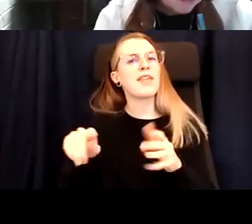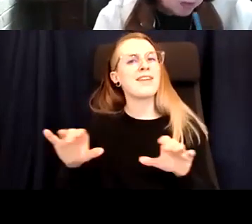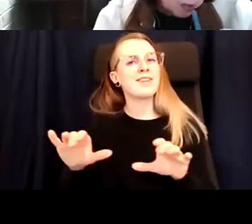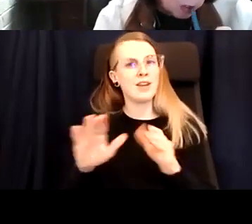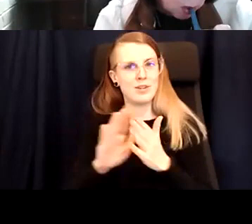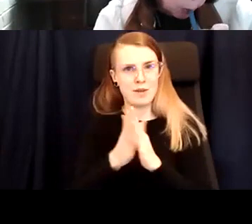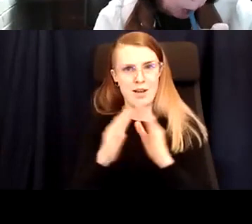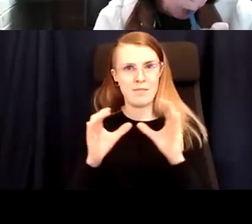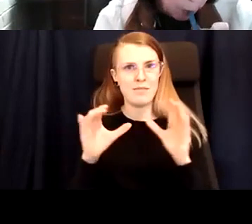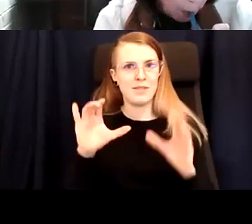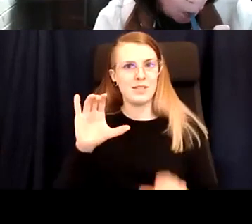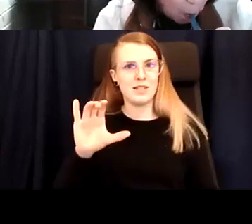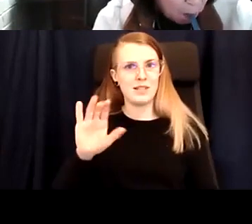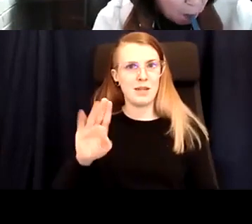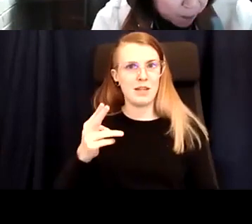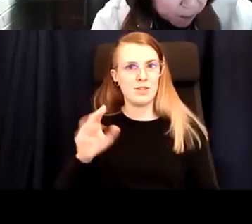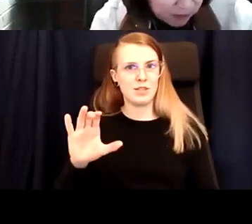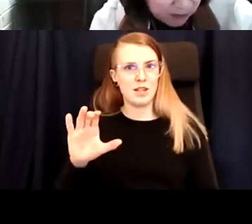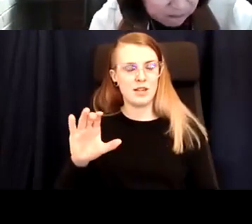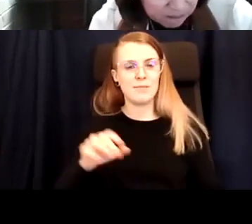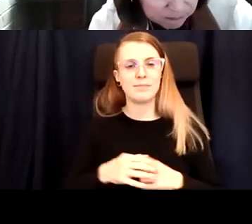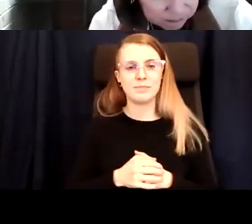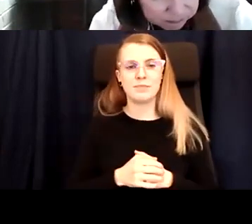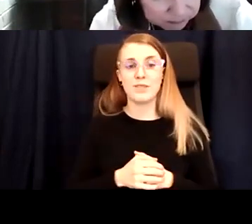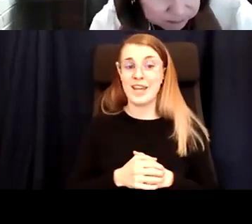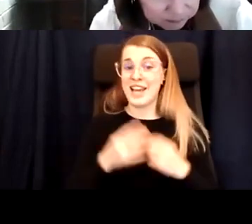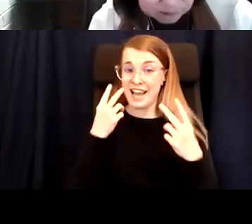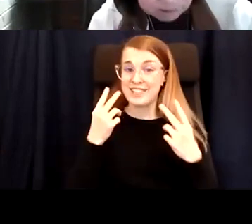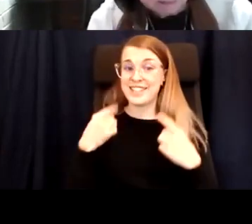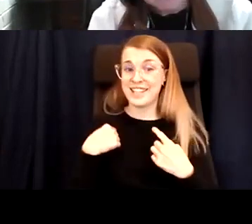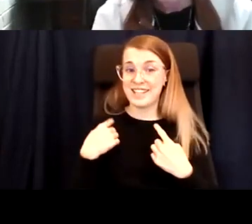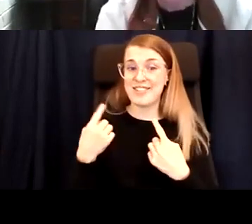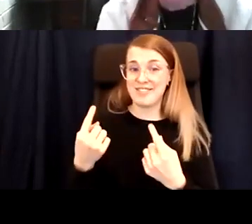So I have seen quite a few reviews.